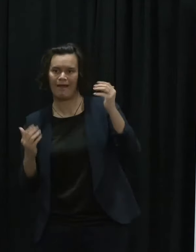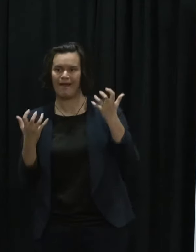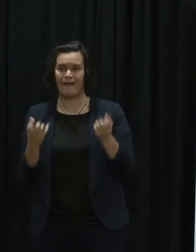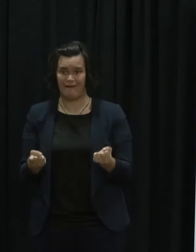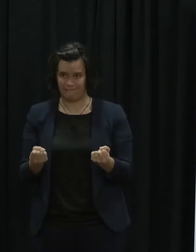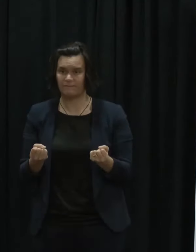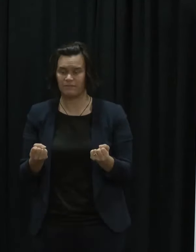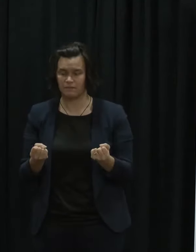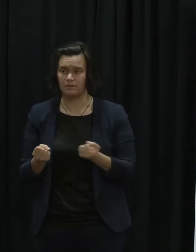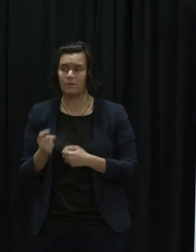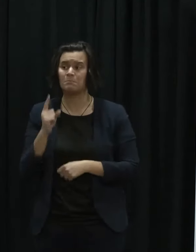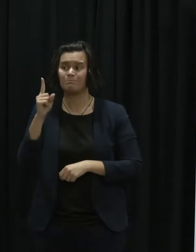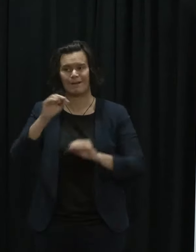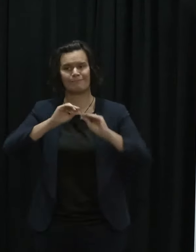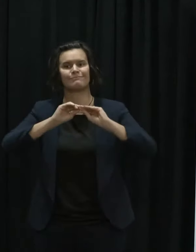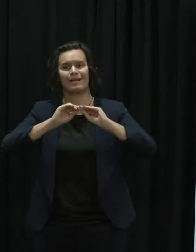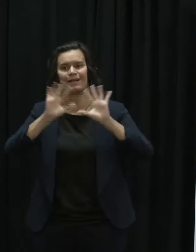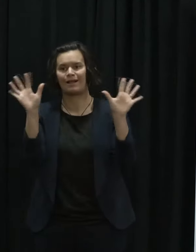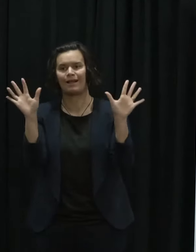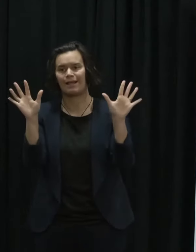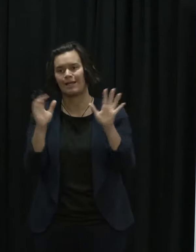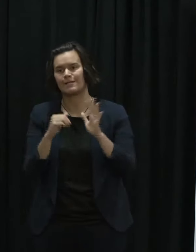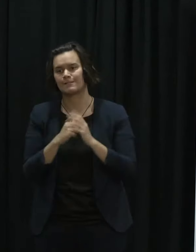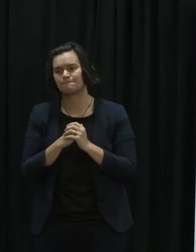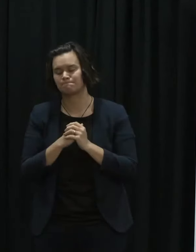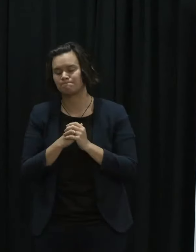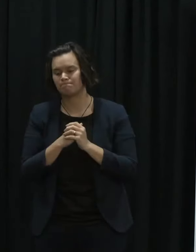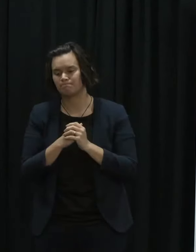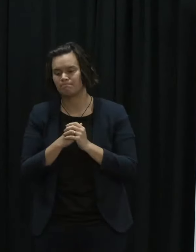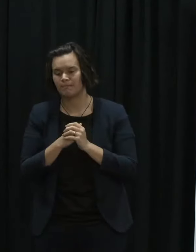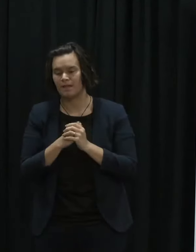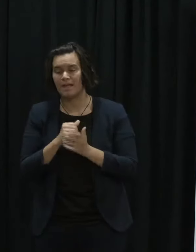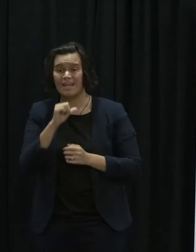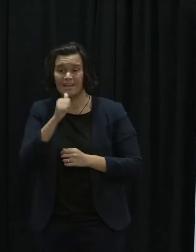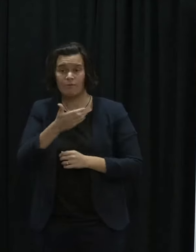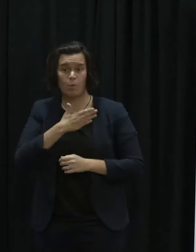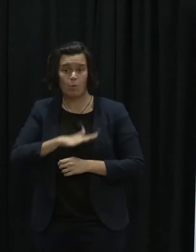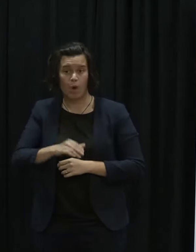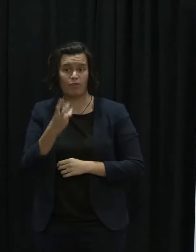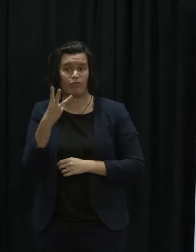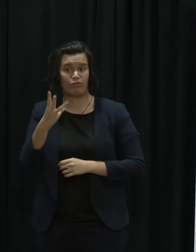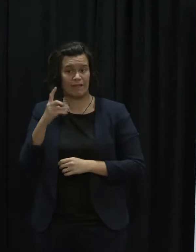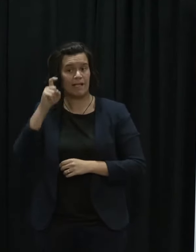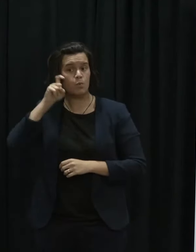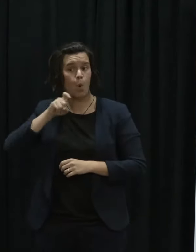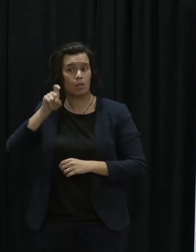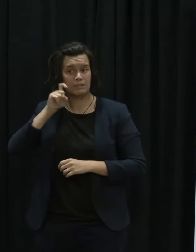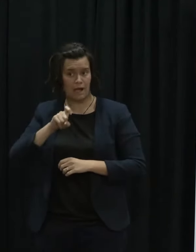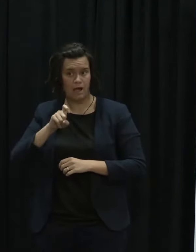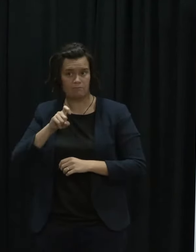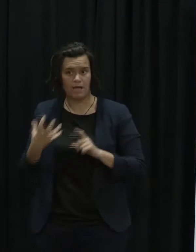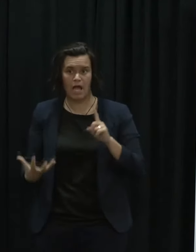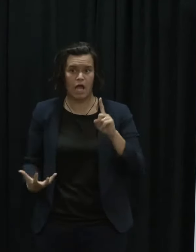off by any future decision- making. And of course ultimately, though, when it became very